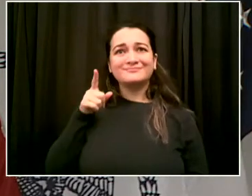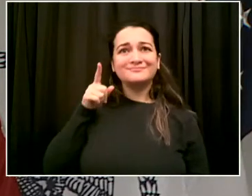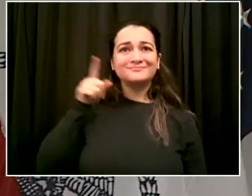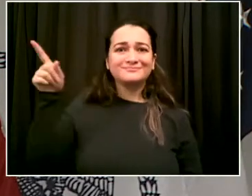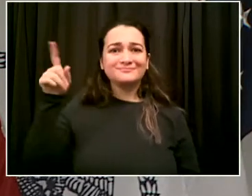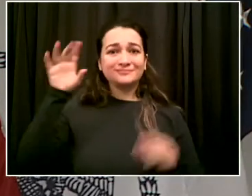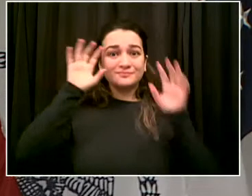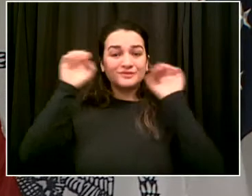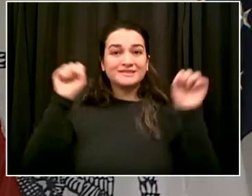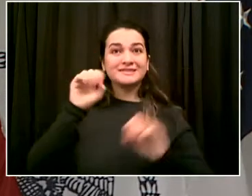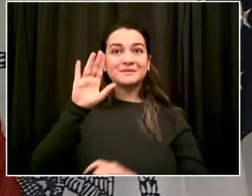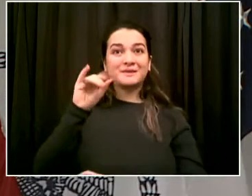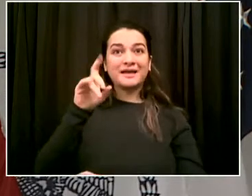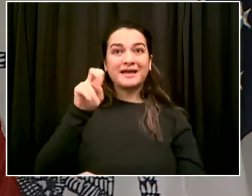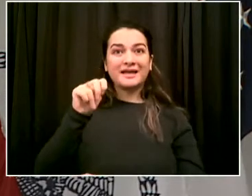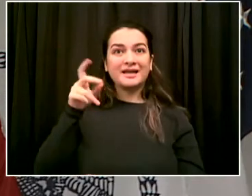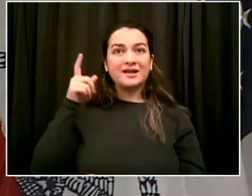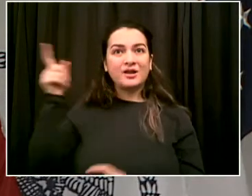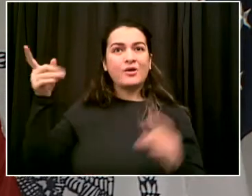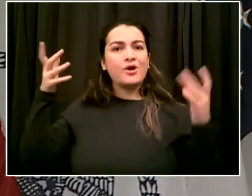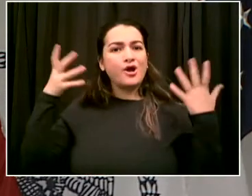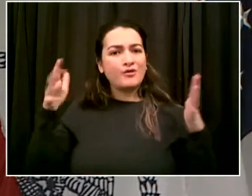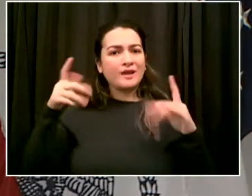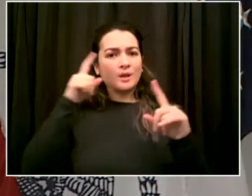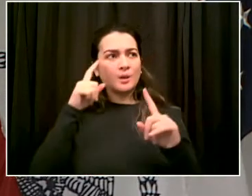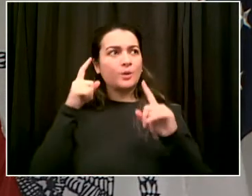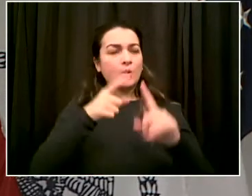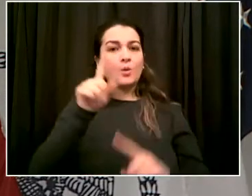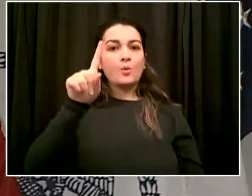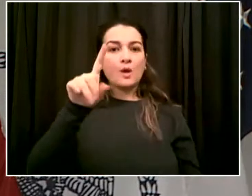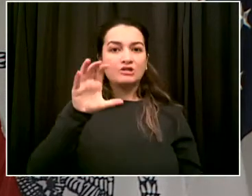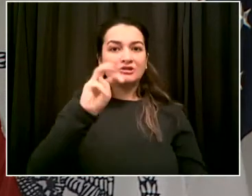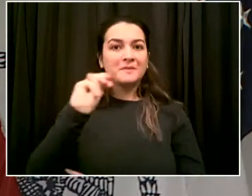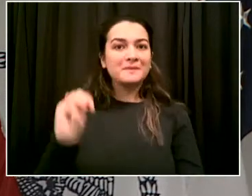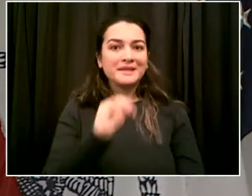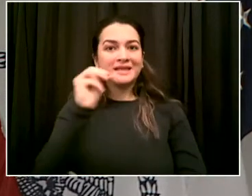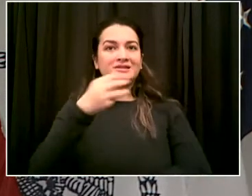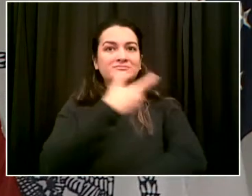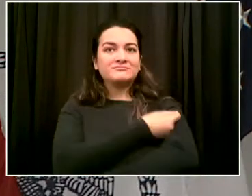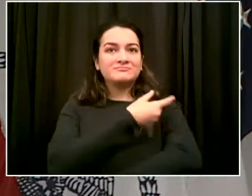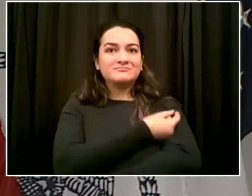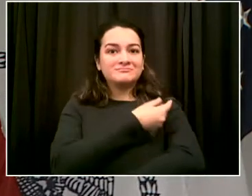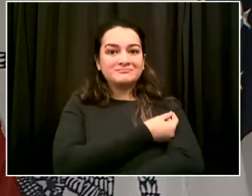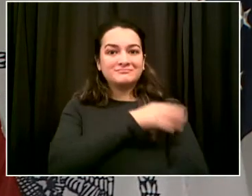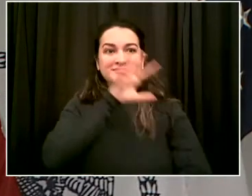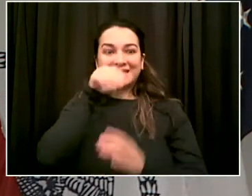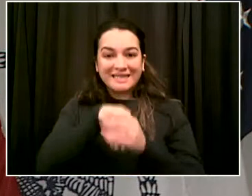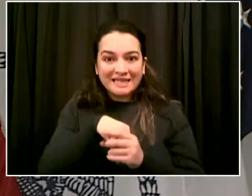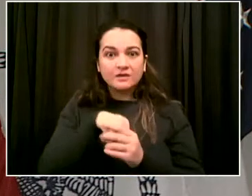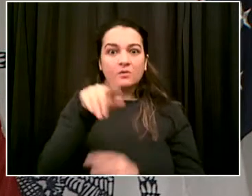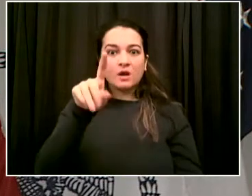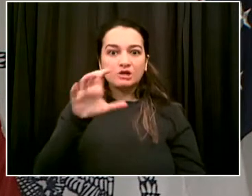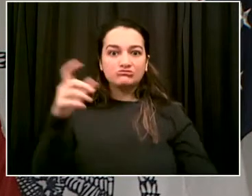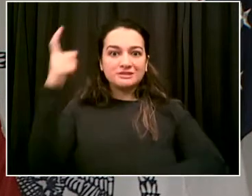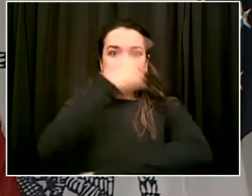PUT OUT AN AUDACIOUS GOAL, 100 MILLION DOSES WILL BE GIVEN THE FIRST 100 DAYS AND NEW